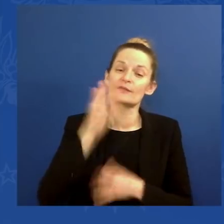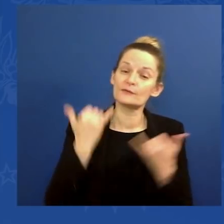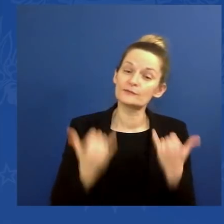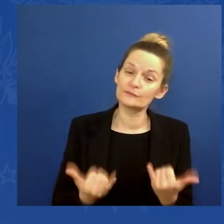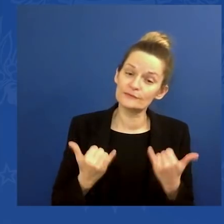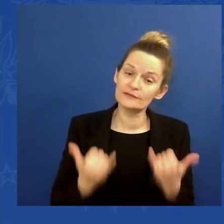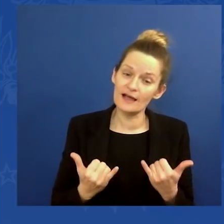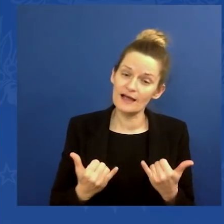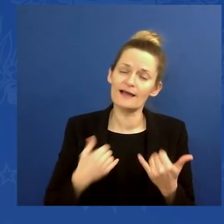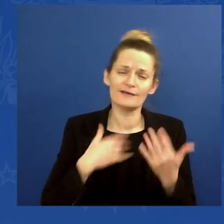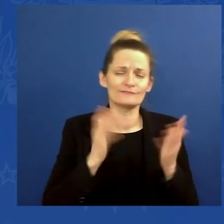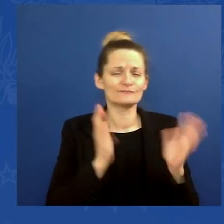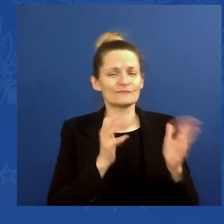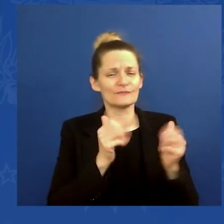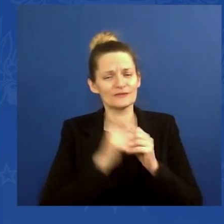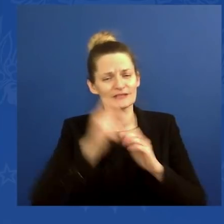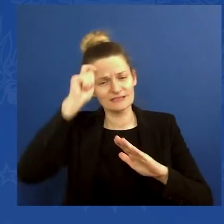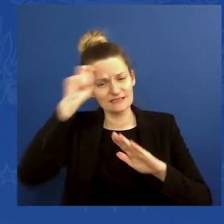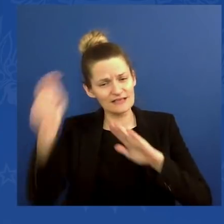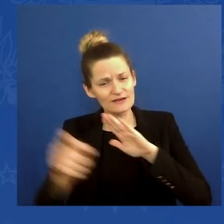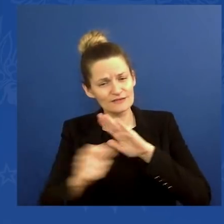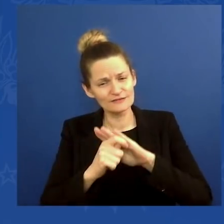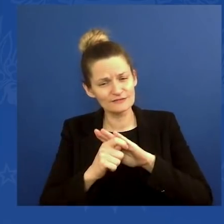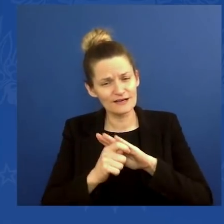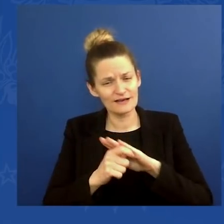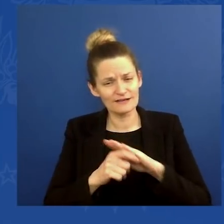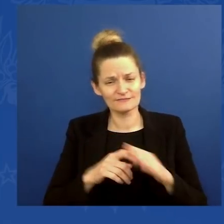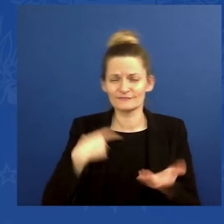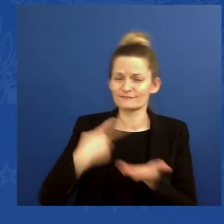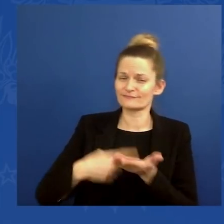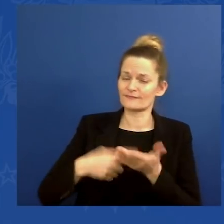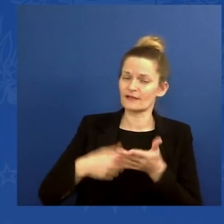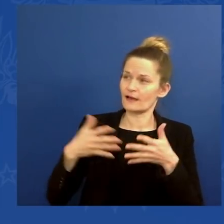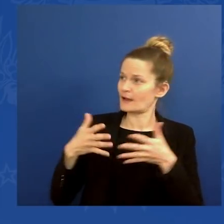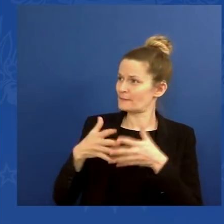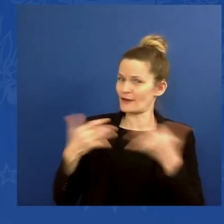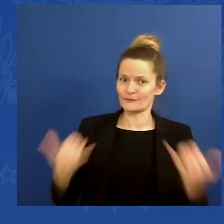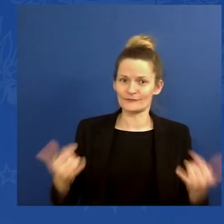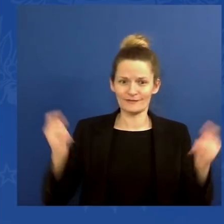the Irish on St. Patrick's Day think that -- Irish Americans think they're more Irish than the Irish.